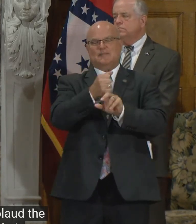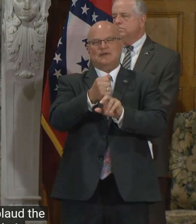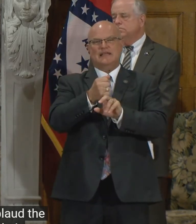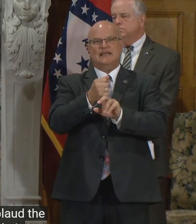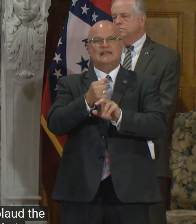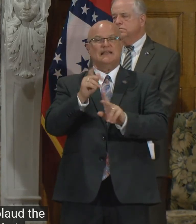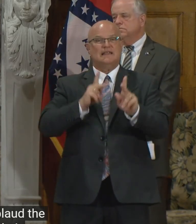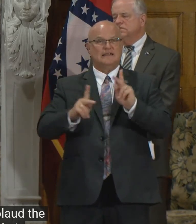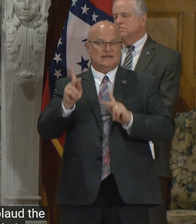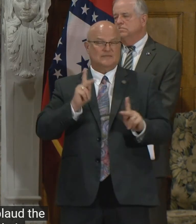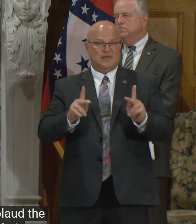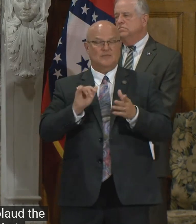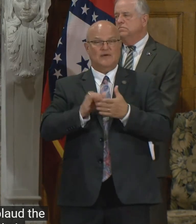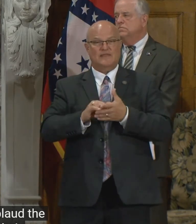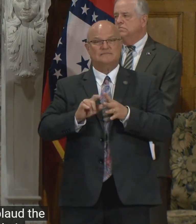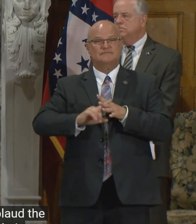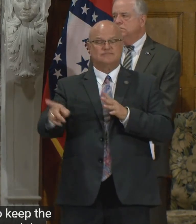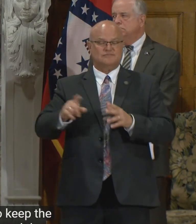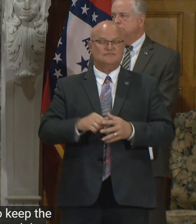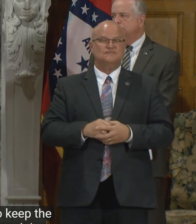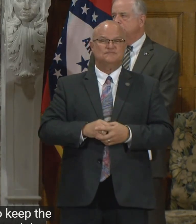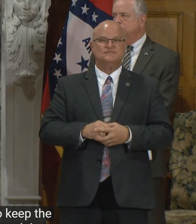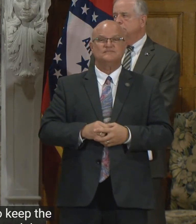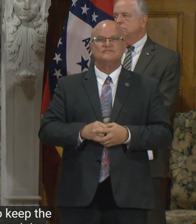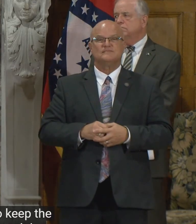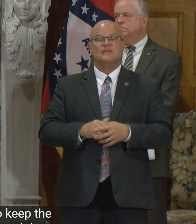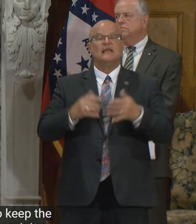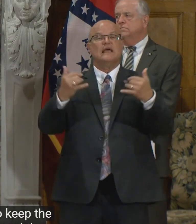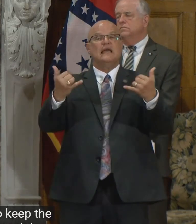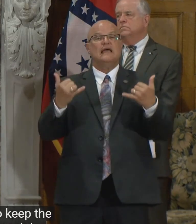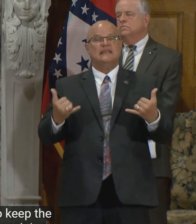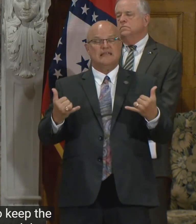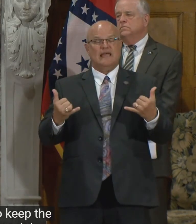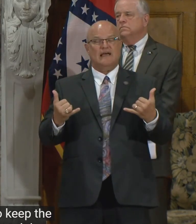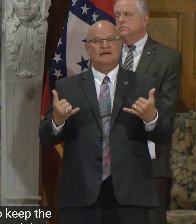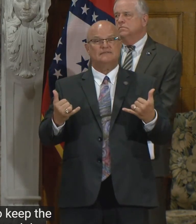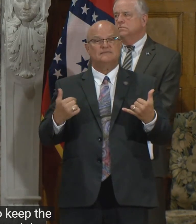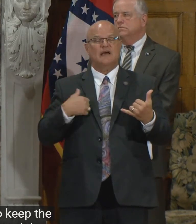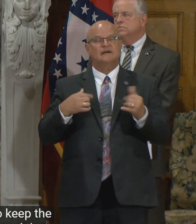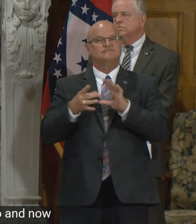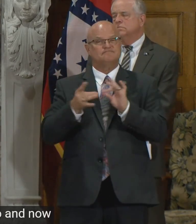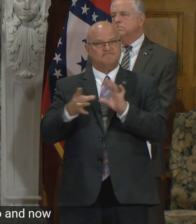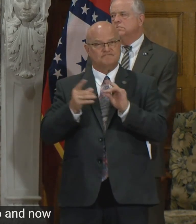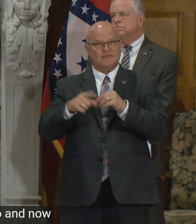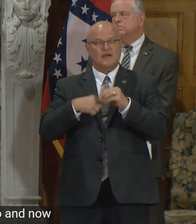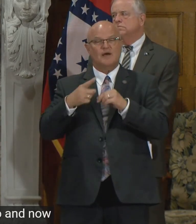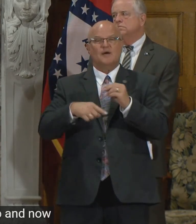the suspects a weekend ago, and now finally, let me make a comment about what